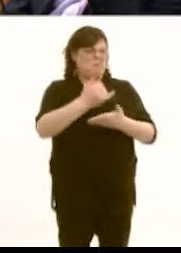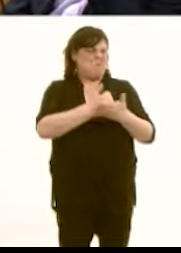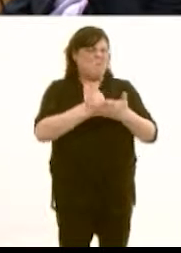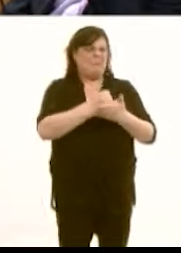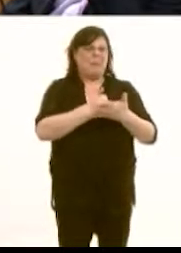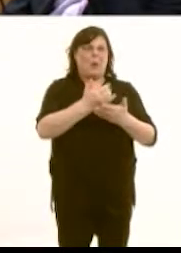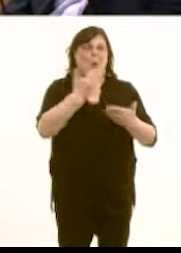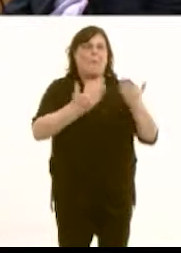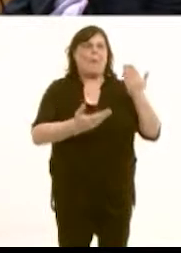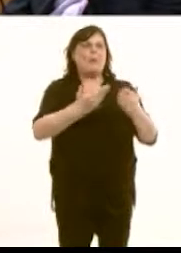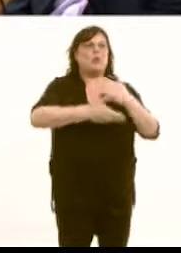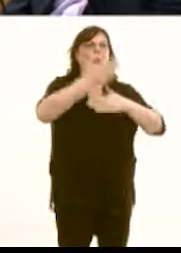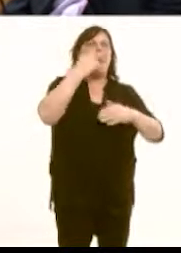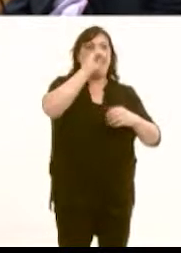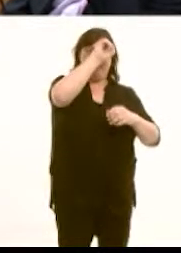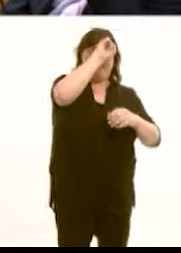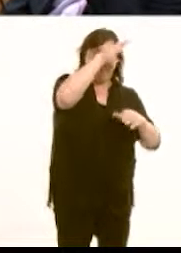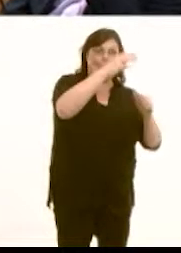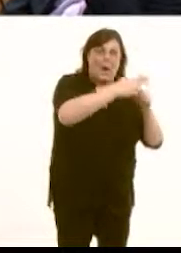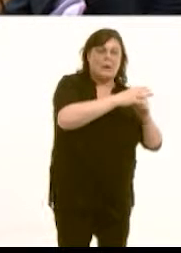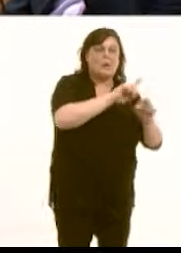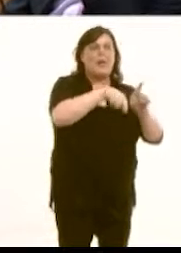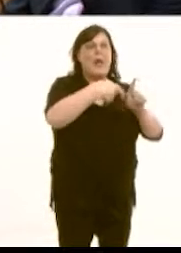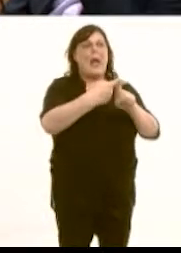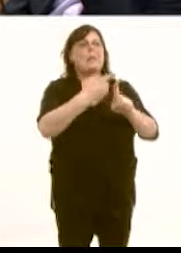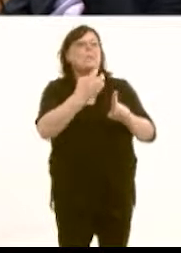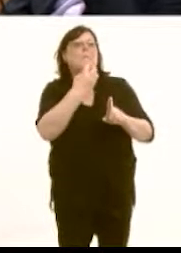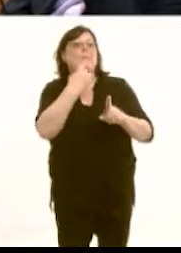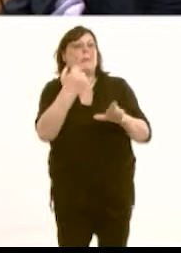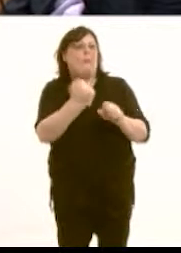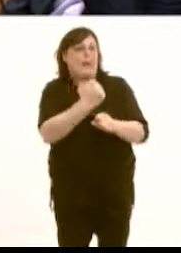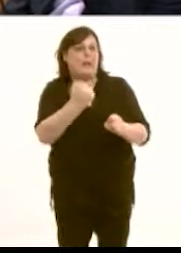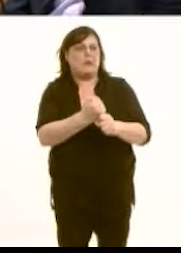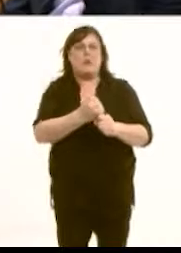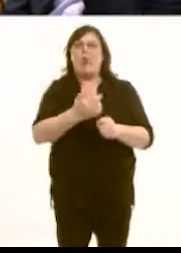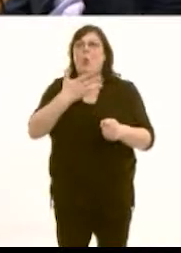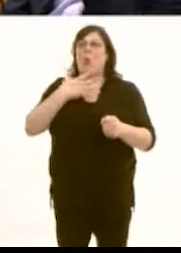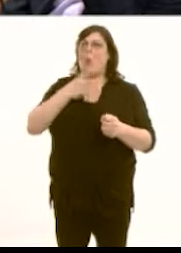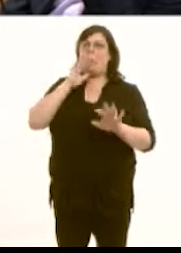Itís something for us all to celebrate that we are seen as being in the forefront as a